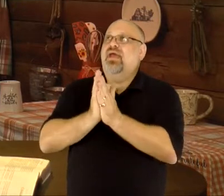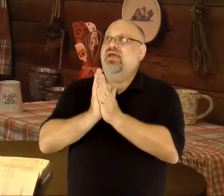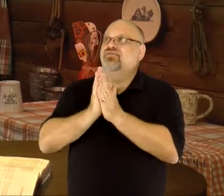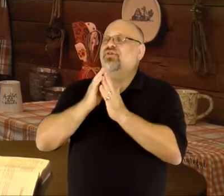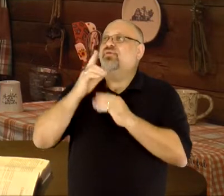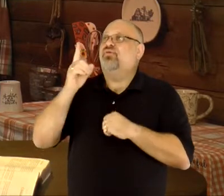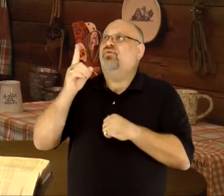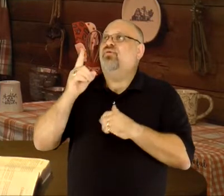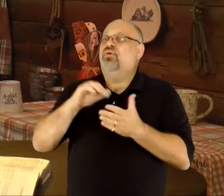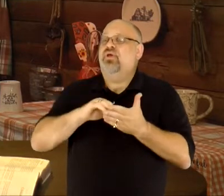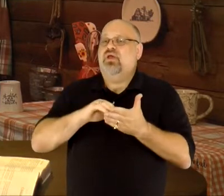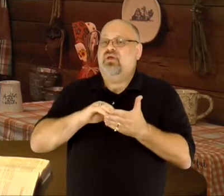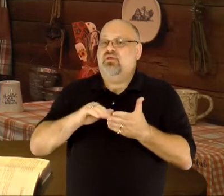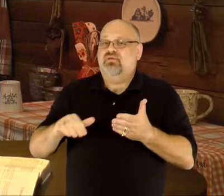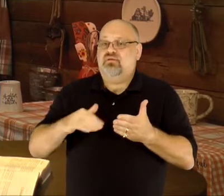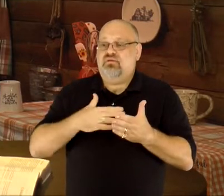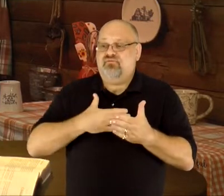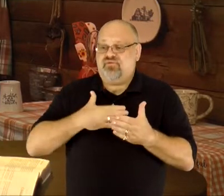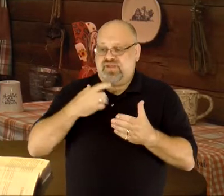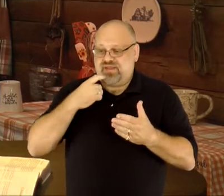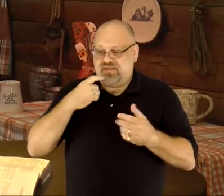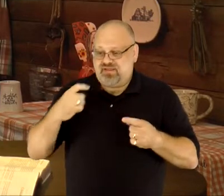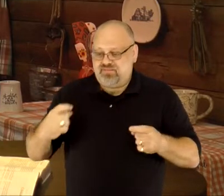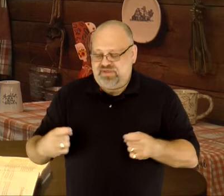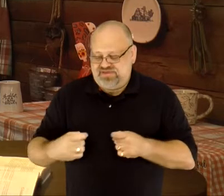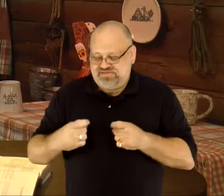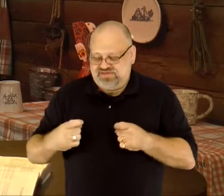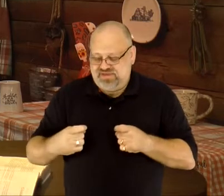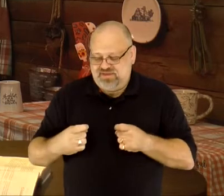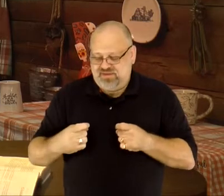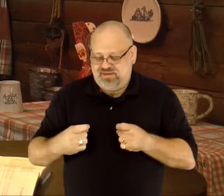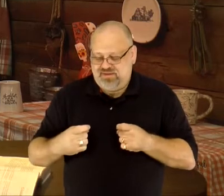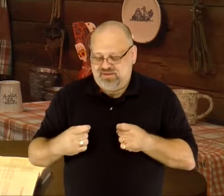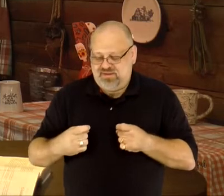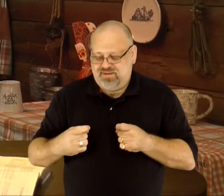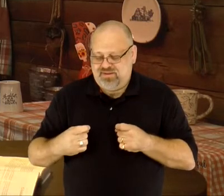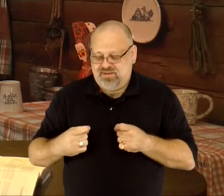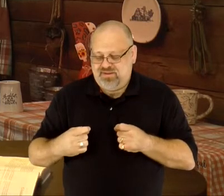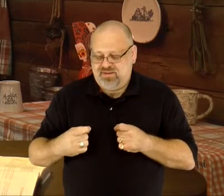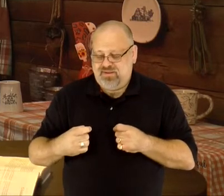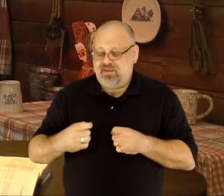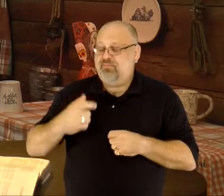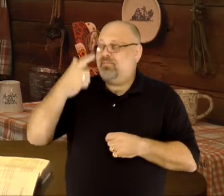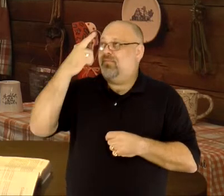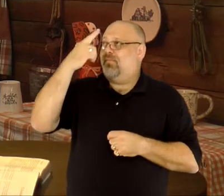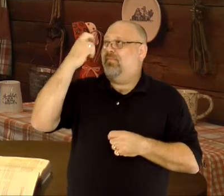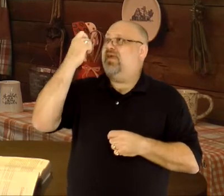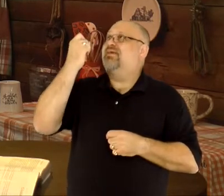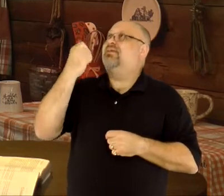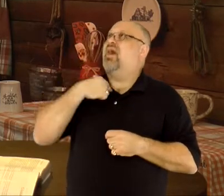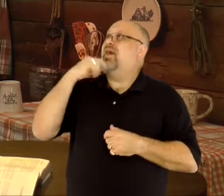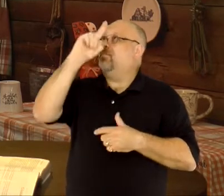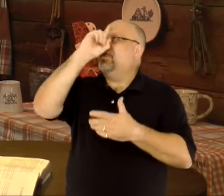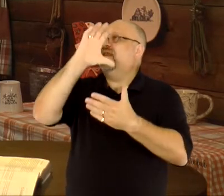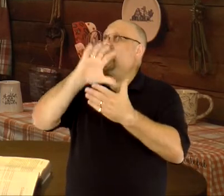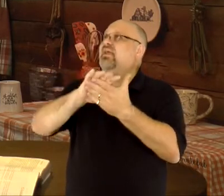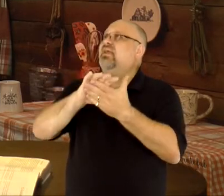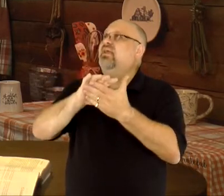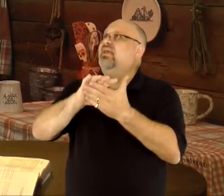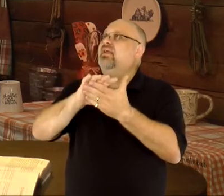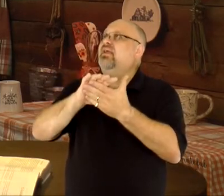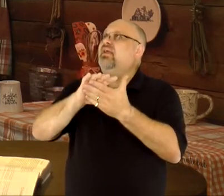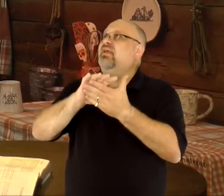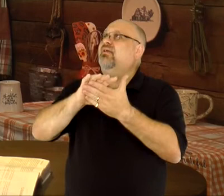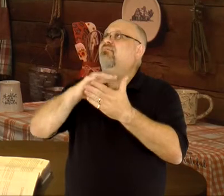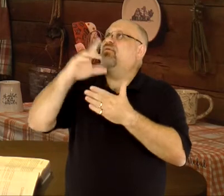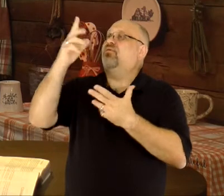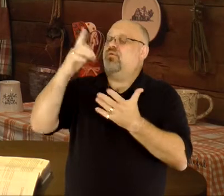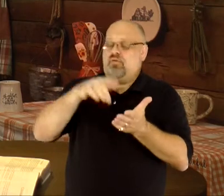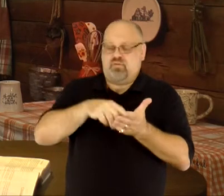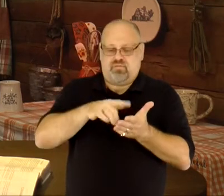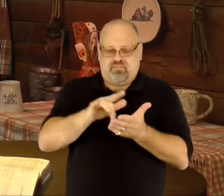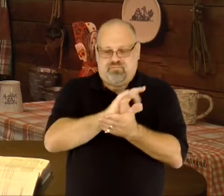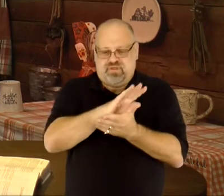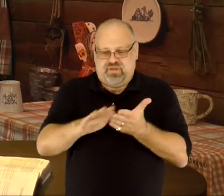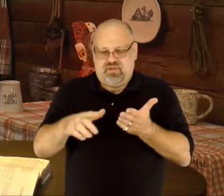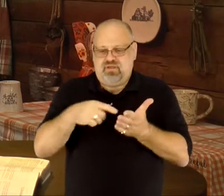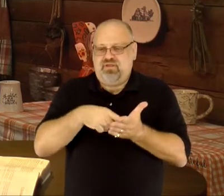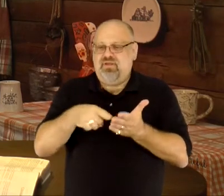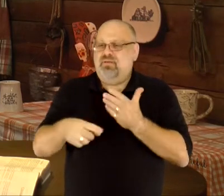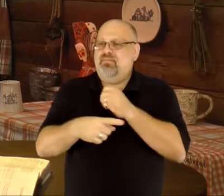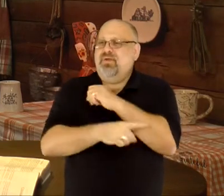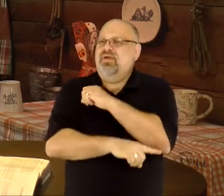and I ask You...to forgive my sin... because I believe...that You paid the price...